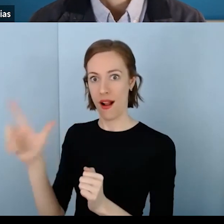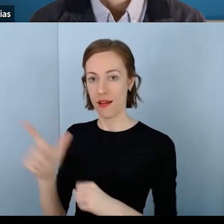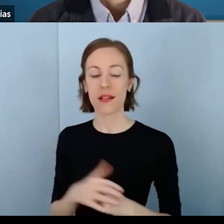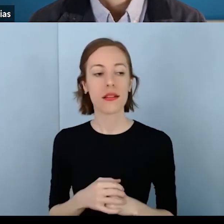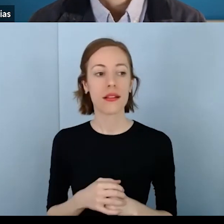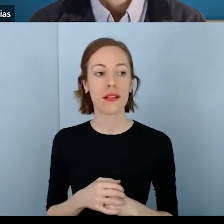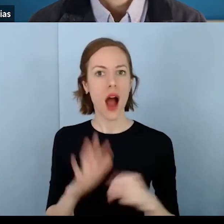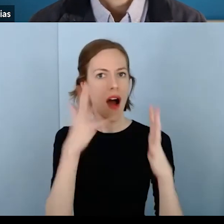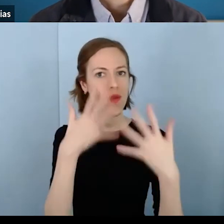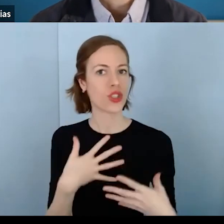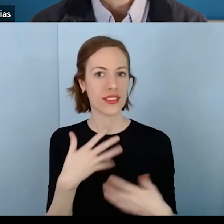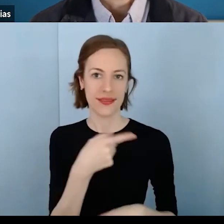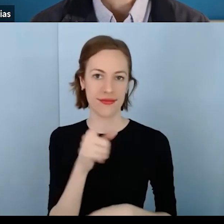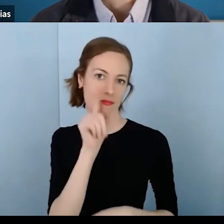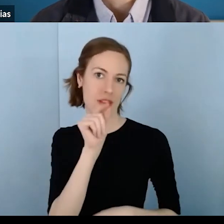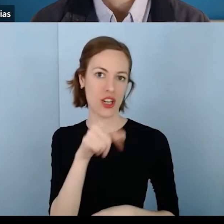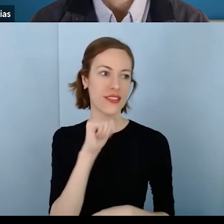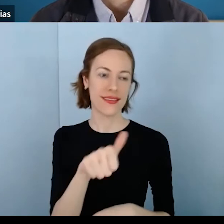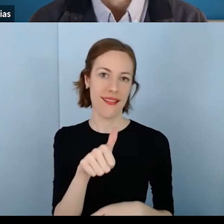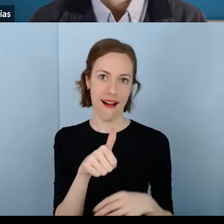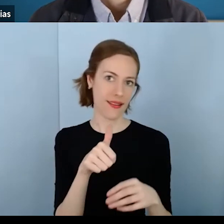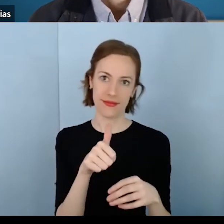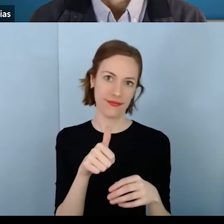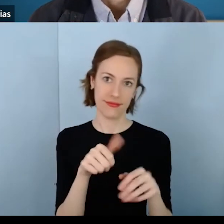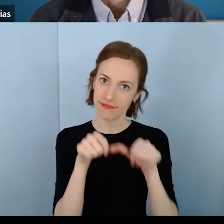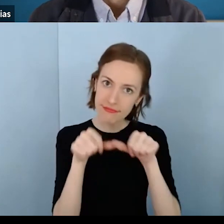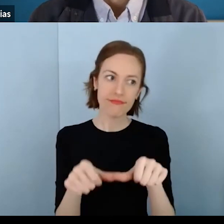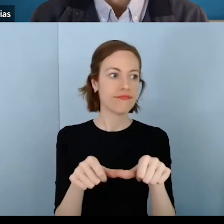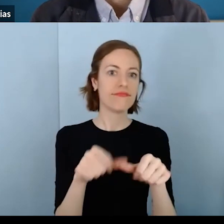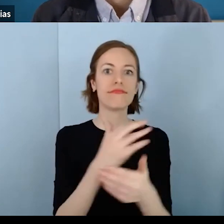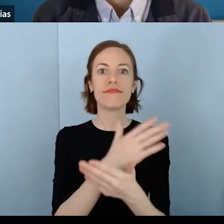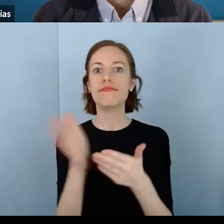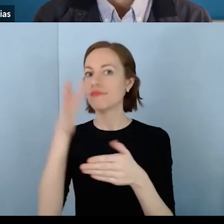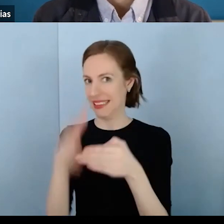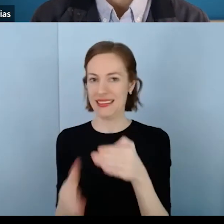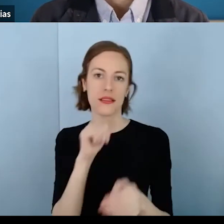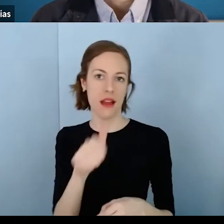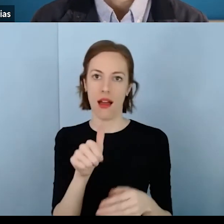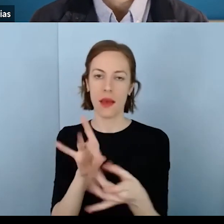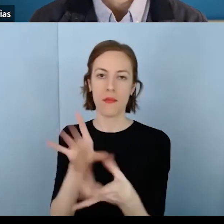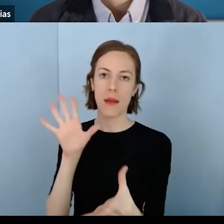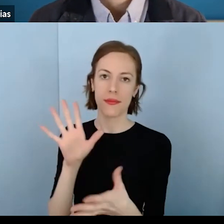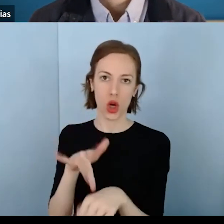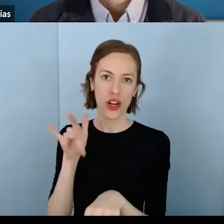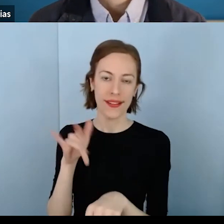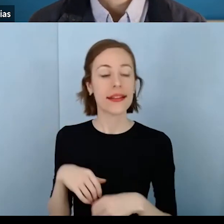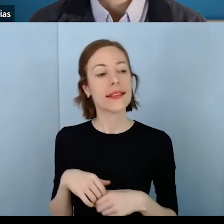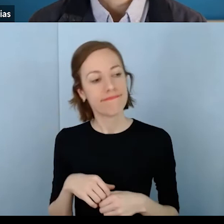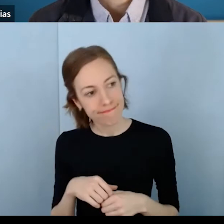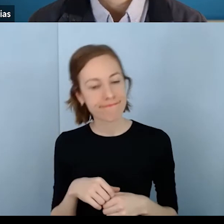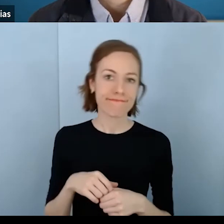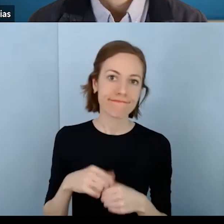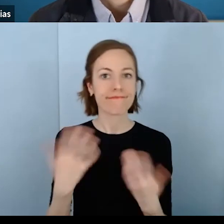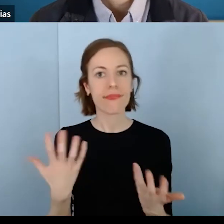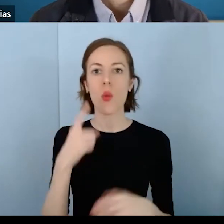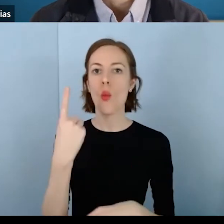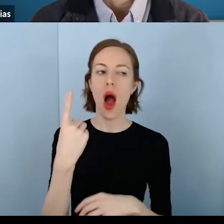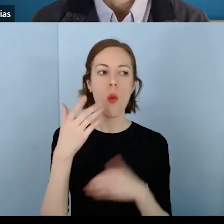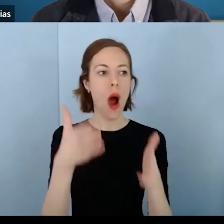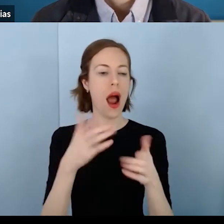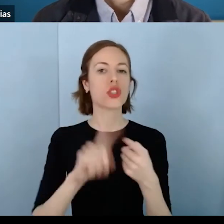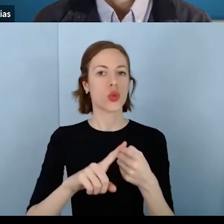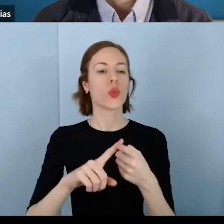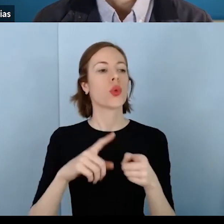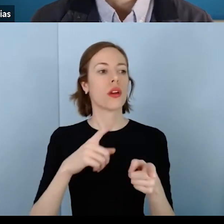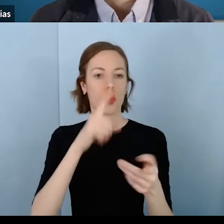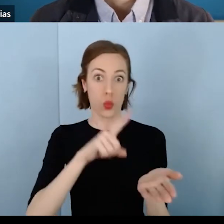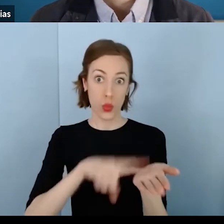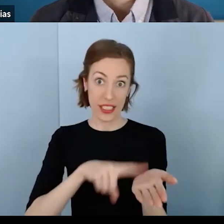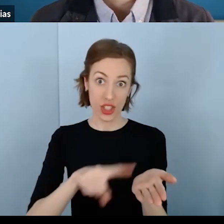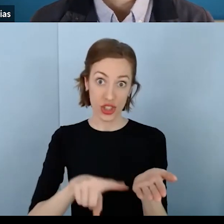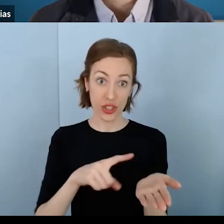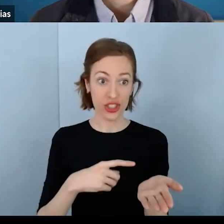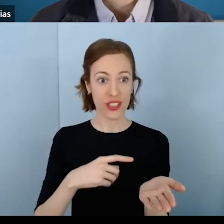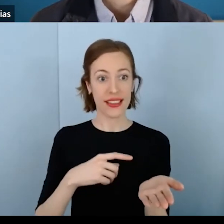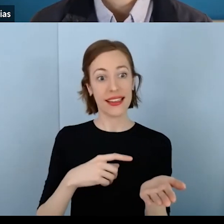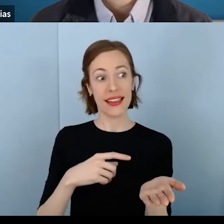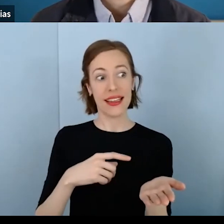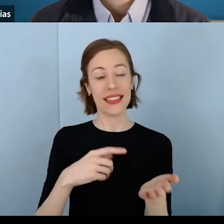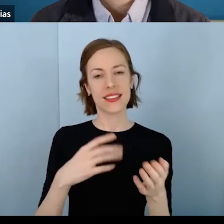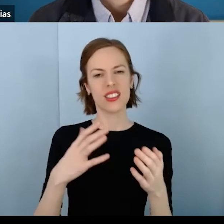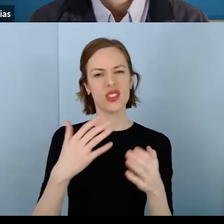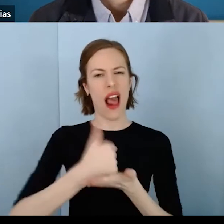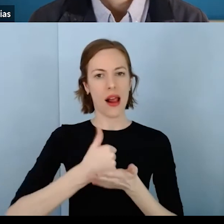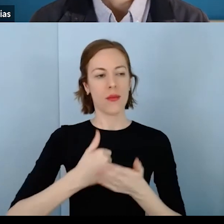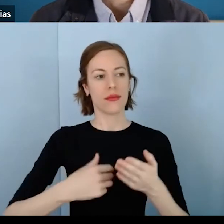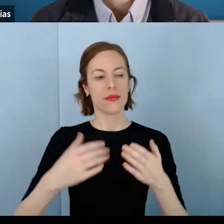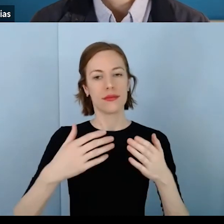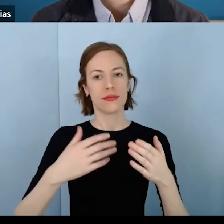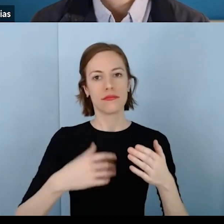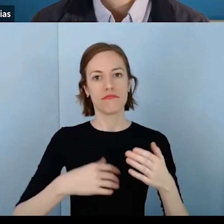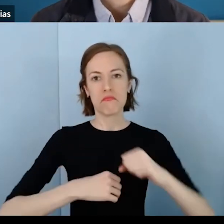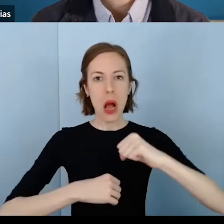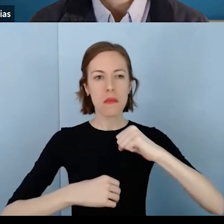And Carol Weiss talks about how one of the purposes of research is to deflect criticism. If organizations, under pressure can say they're working with researchers on a, an issue that allows them to delay.